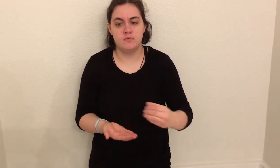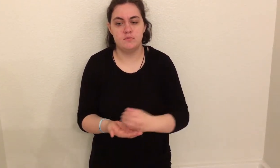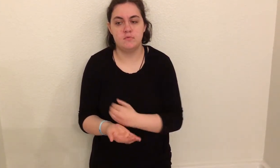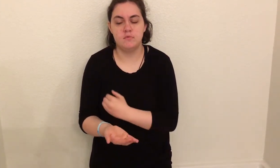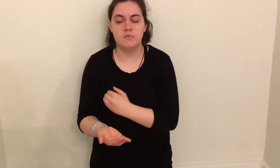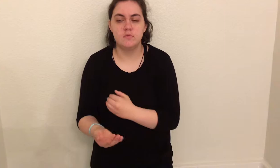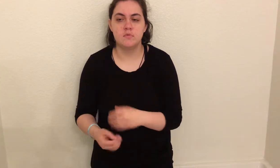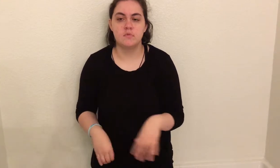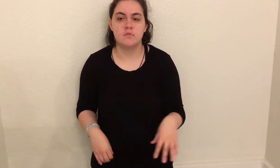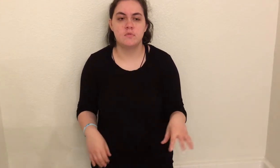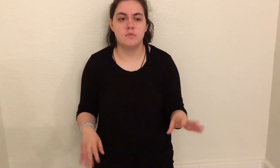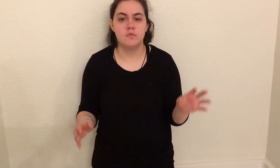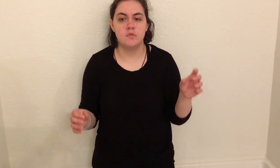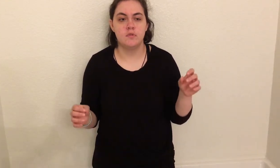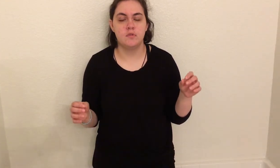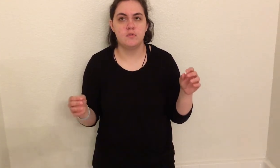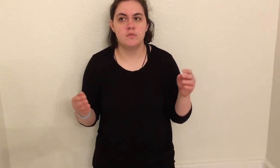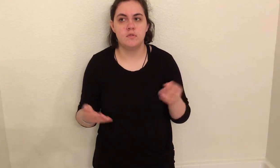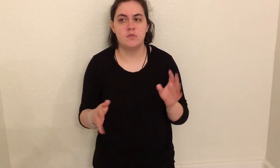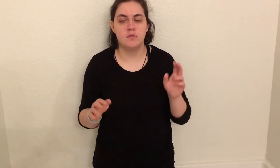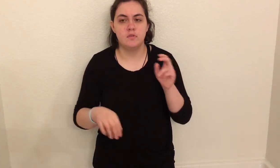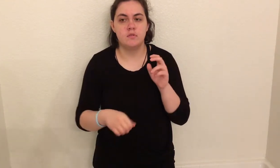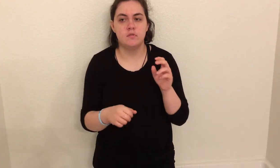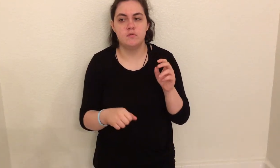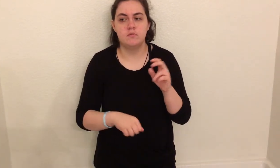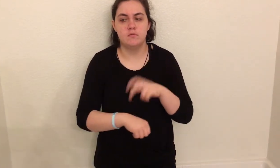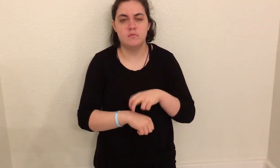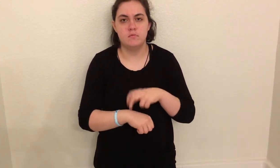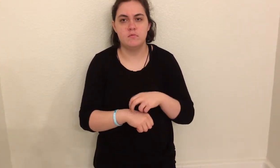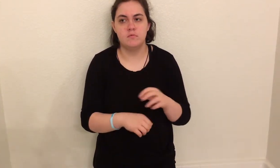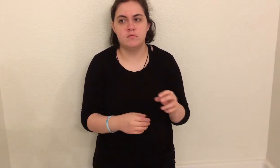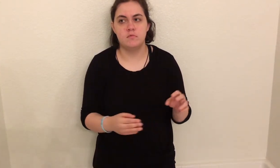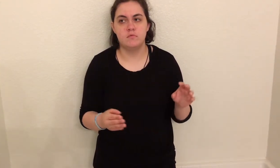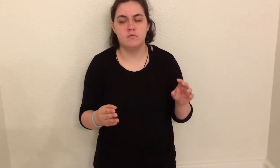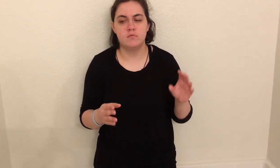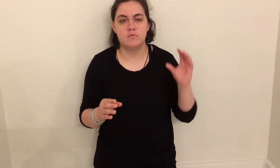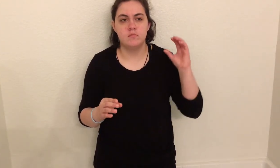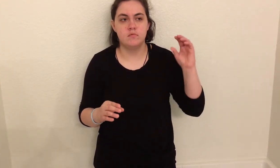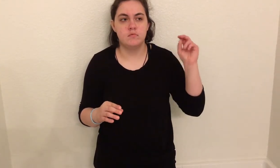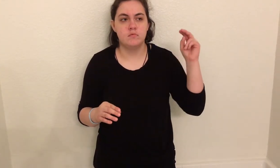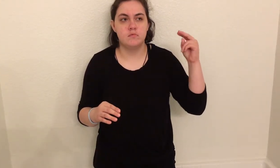LOTS of food. Hamburgers, Cake, Potato chips